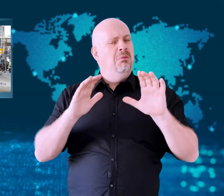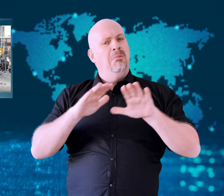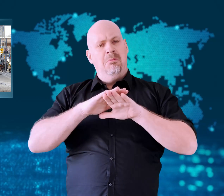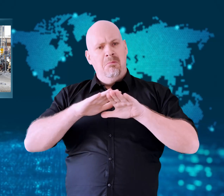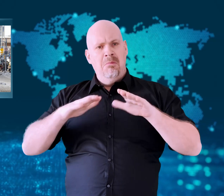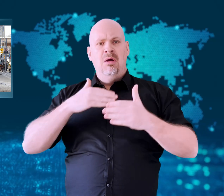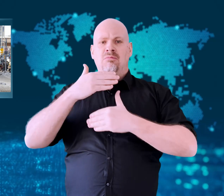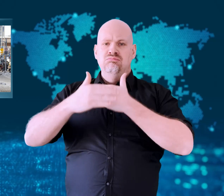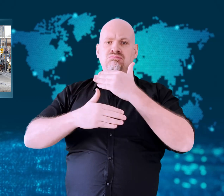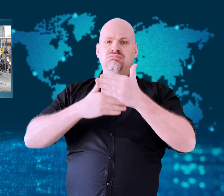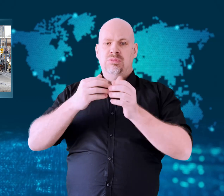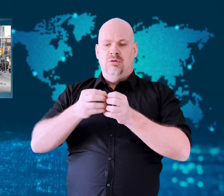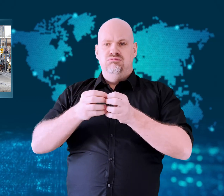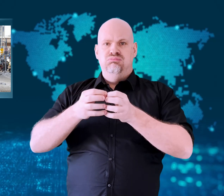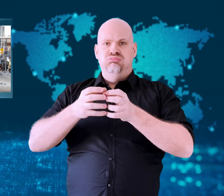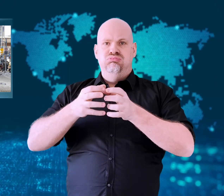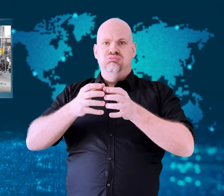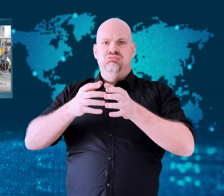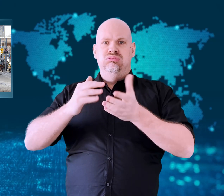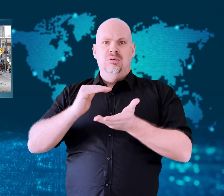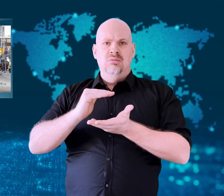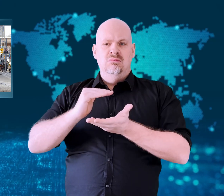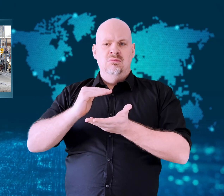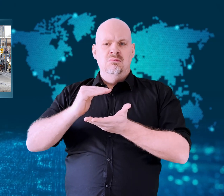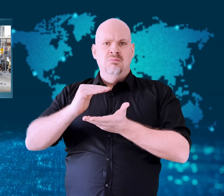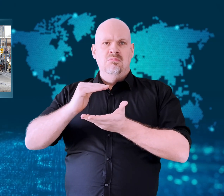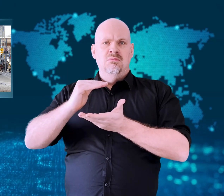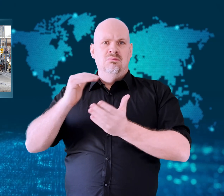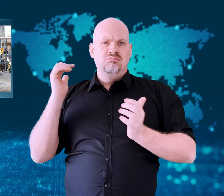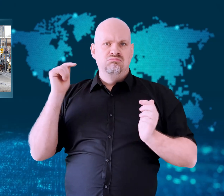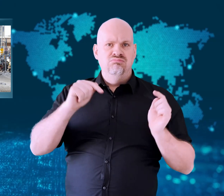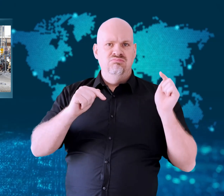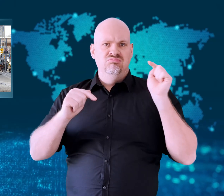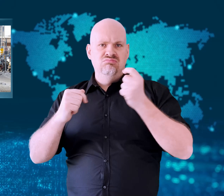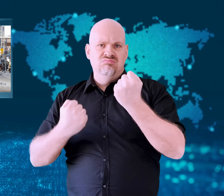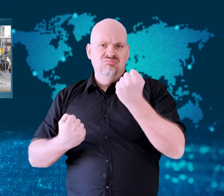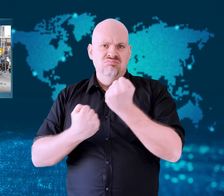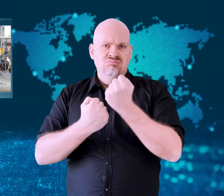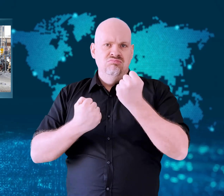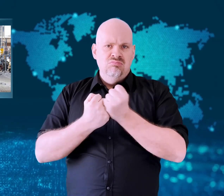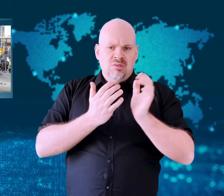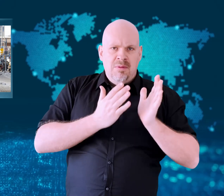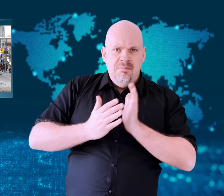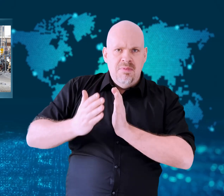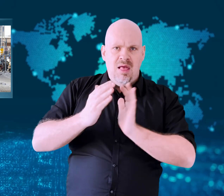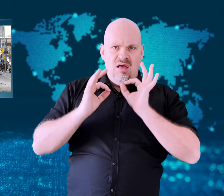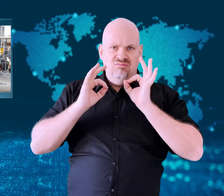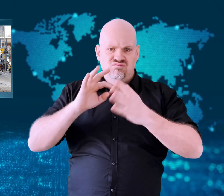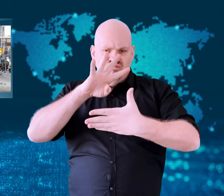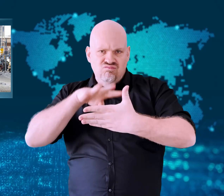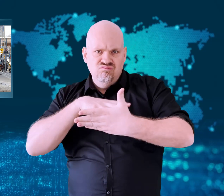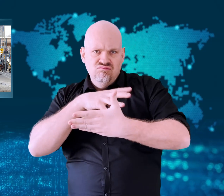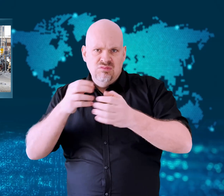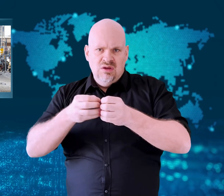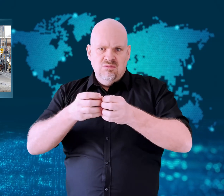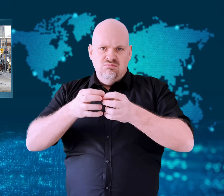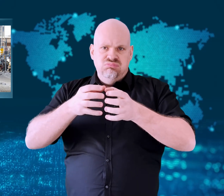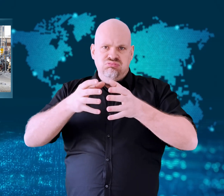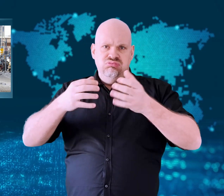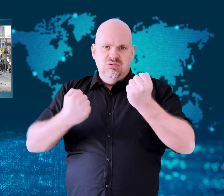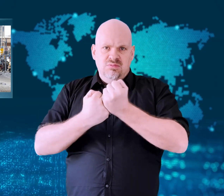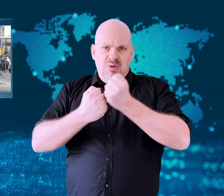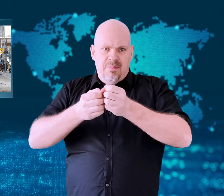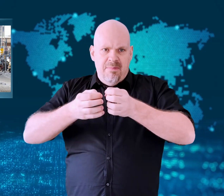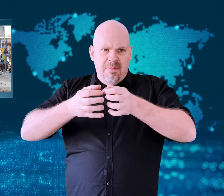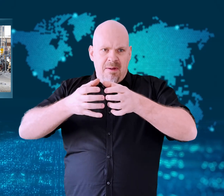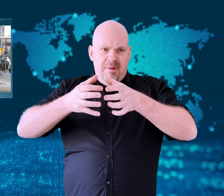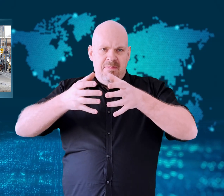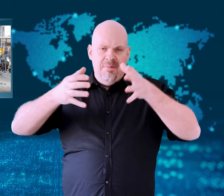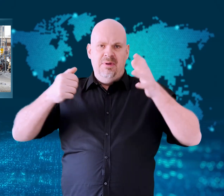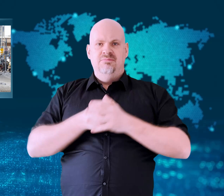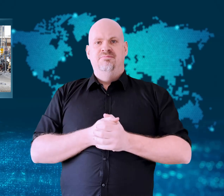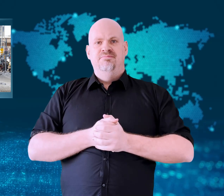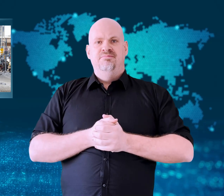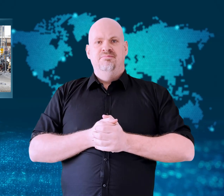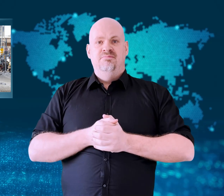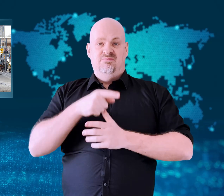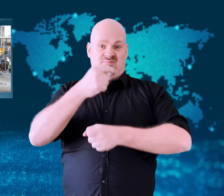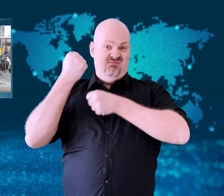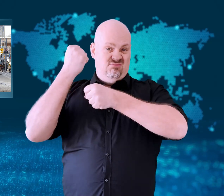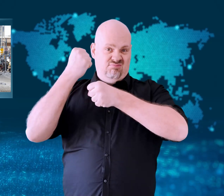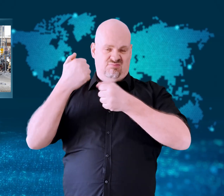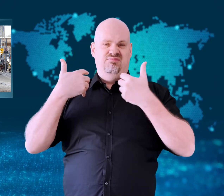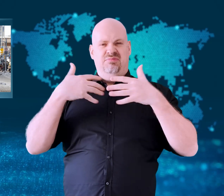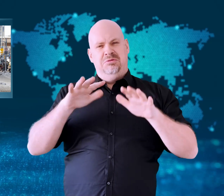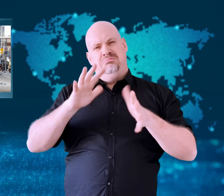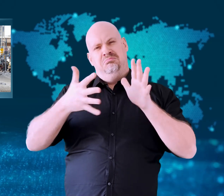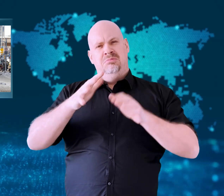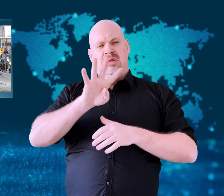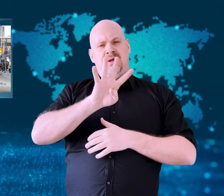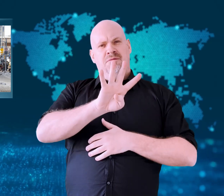but over time the convoy became more organized and gathered extra support.